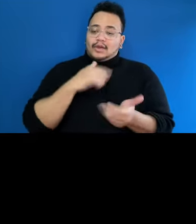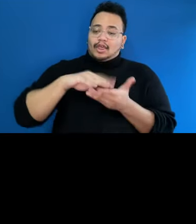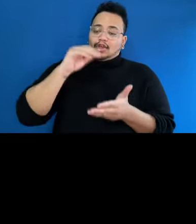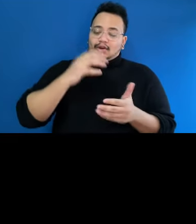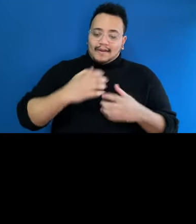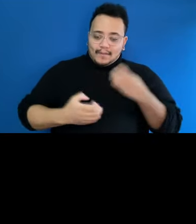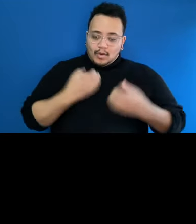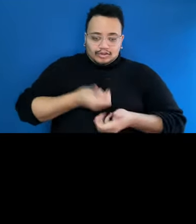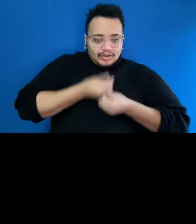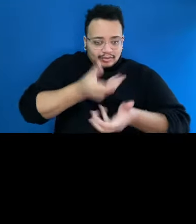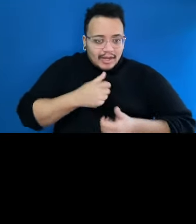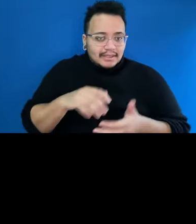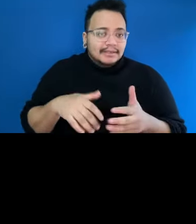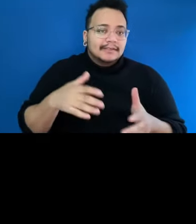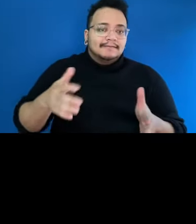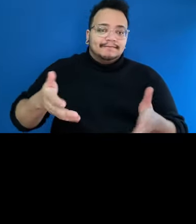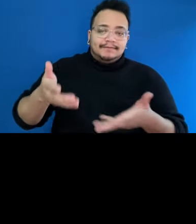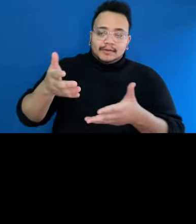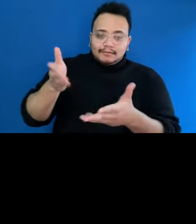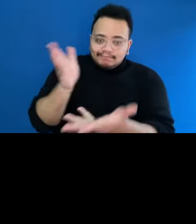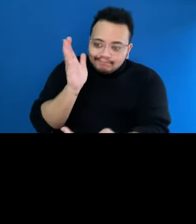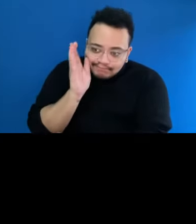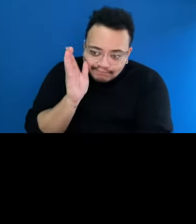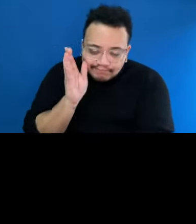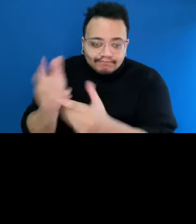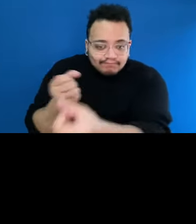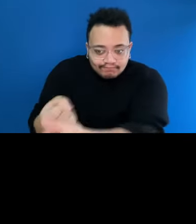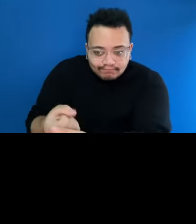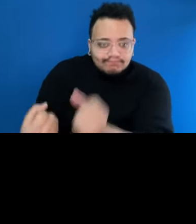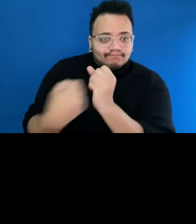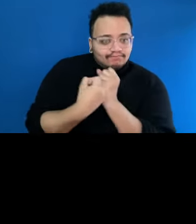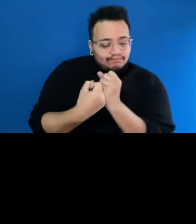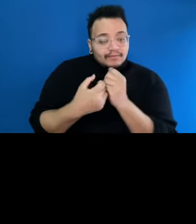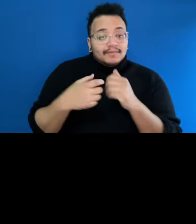But if we are instead worried about being neglected